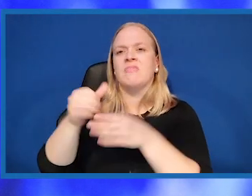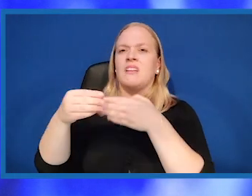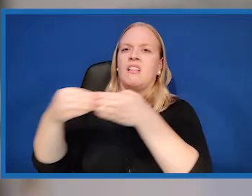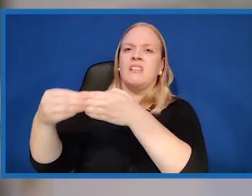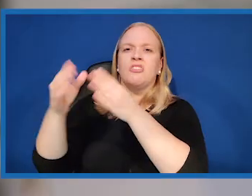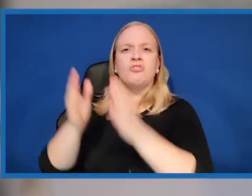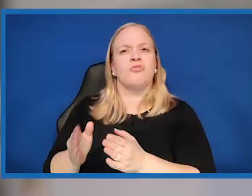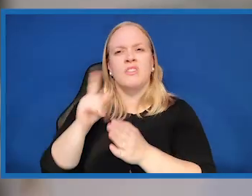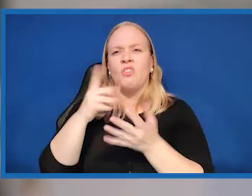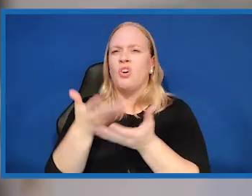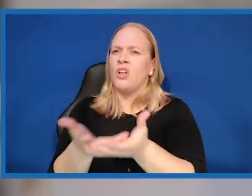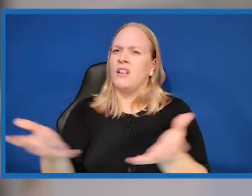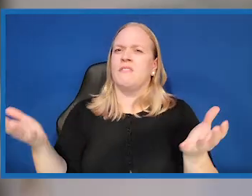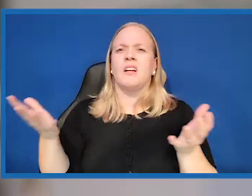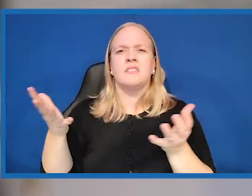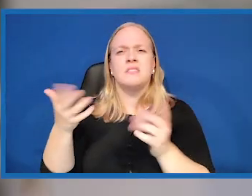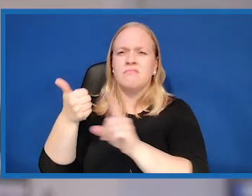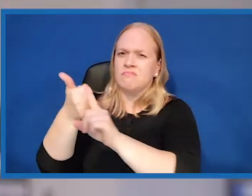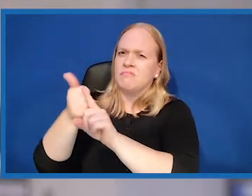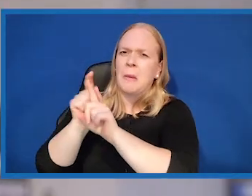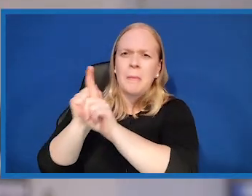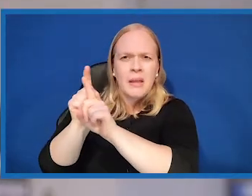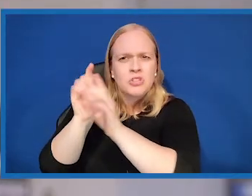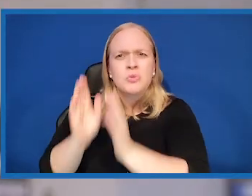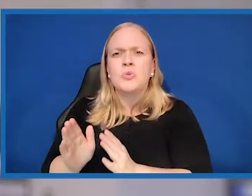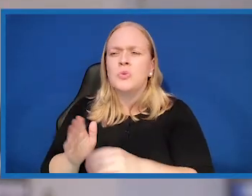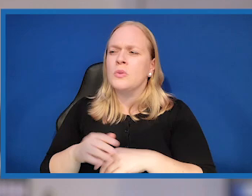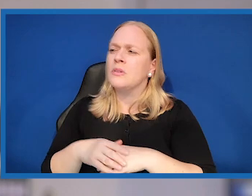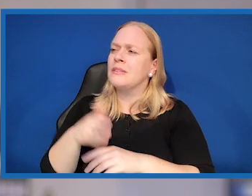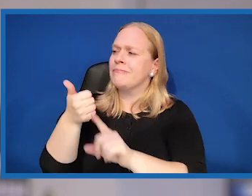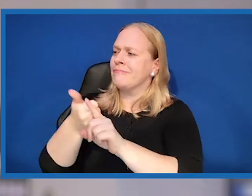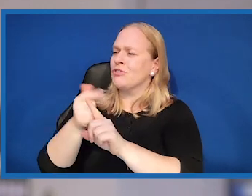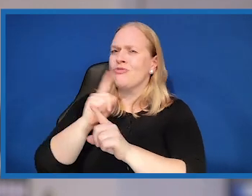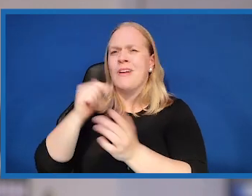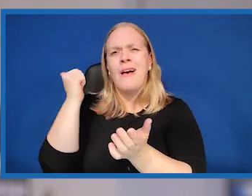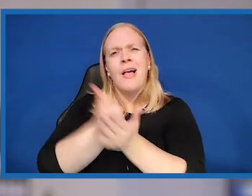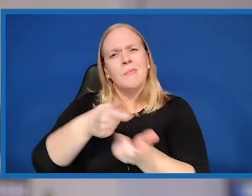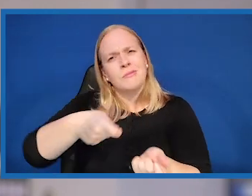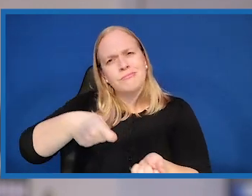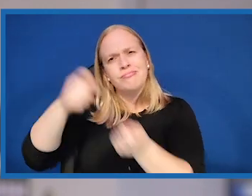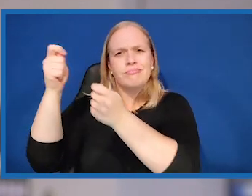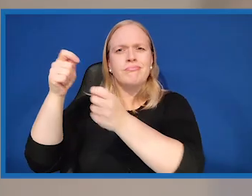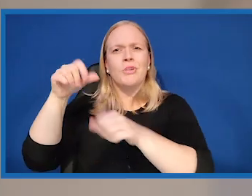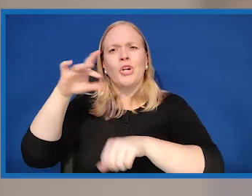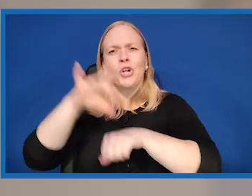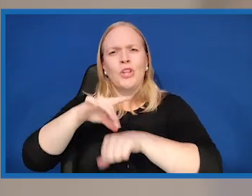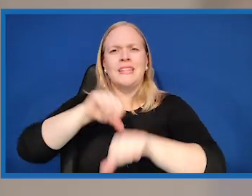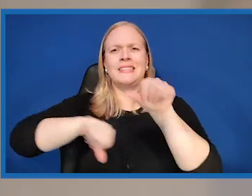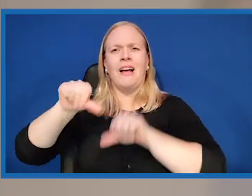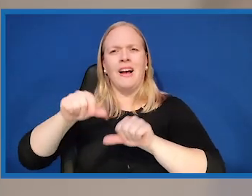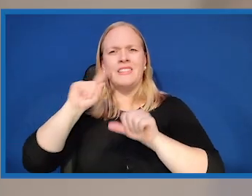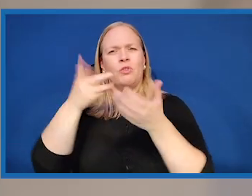AND A MENTOR, AND, UH, A PERSON WHO REALLY DEMANDS EARTH SCIENCE FOR THE ENTIRE WORLD. HE WAS ABSOLUTELY